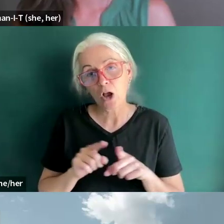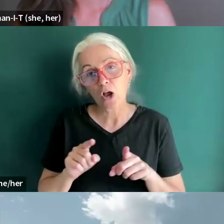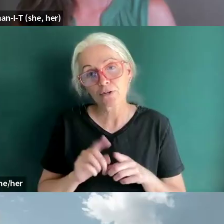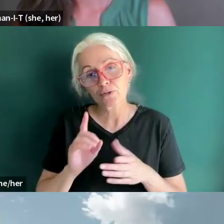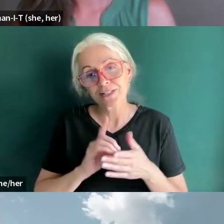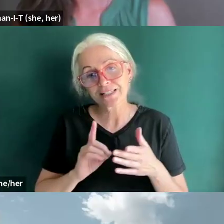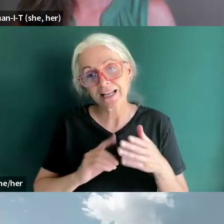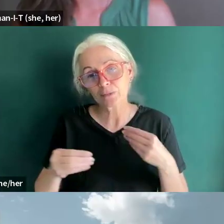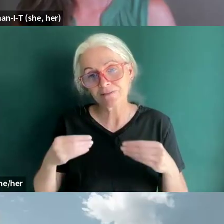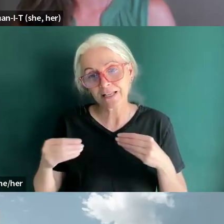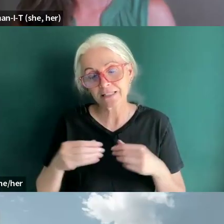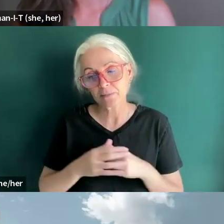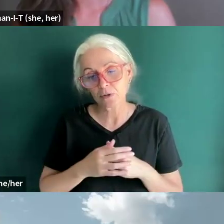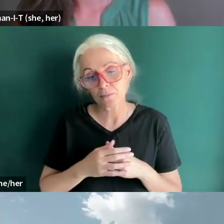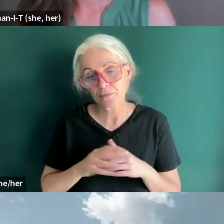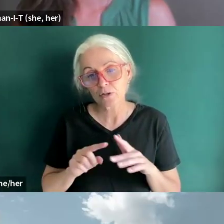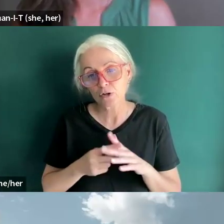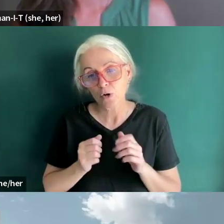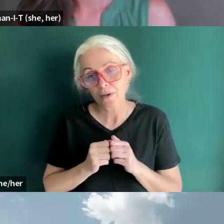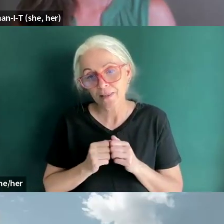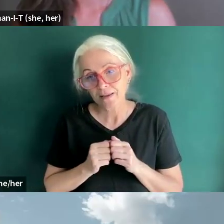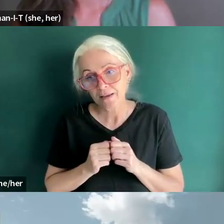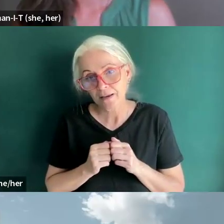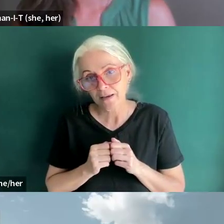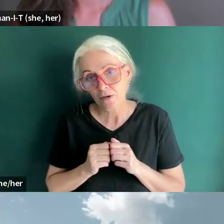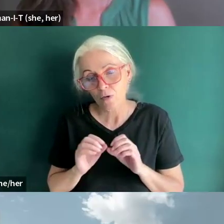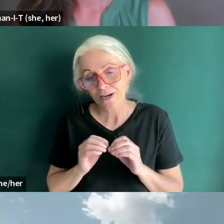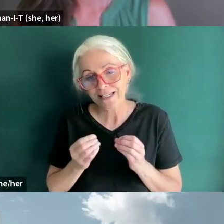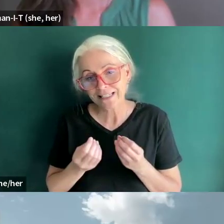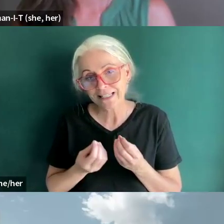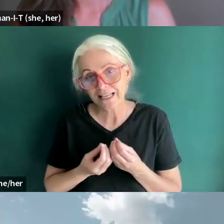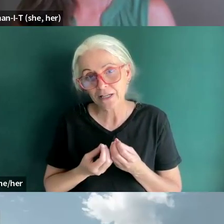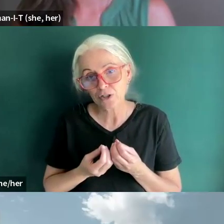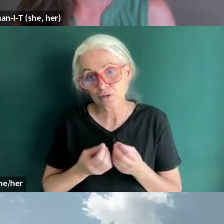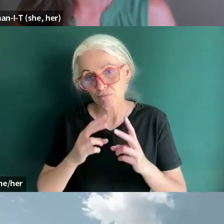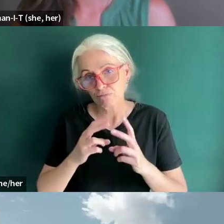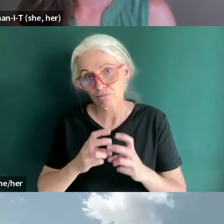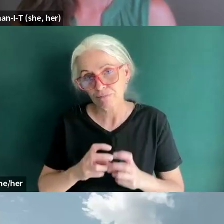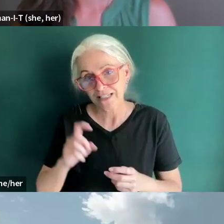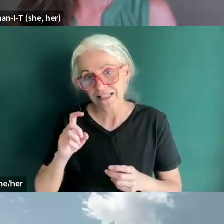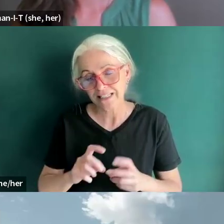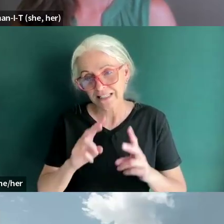be flexible. You start with an organizational diagnostic needs assessment, and based on